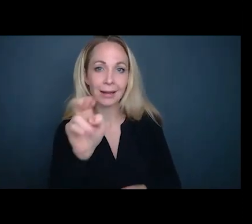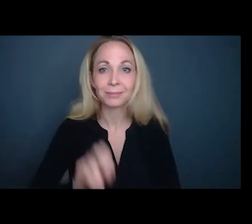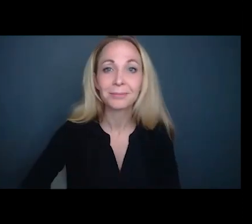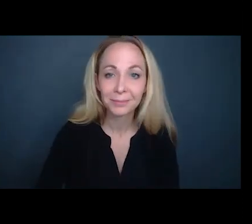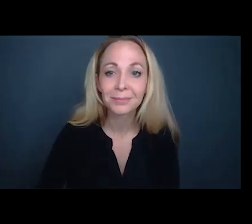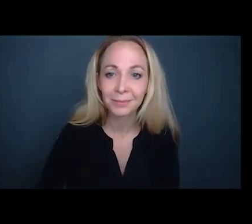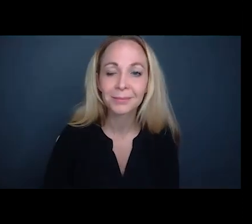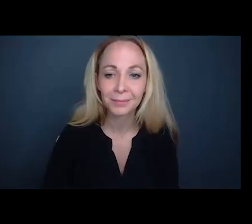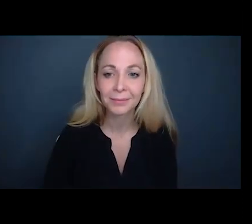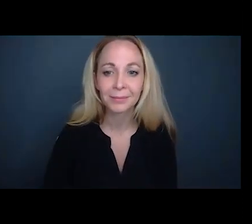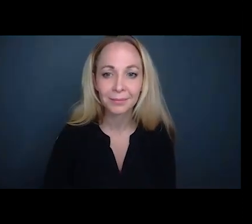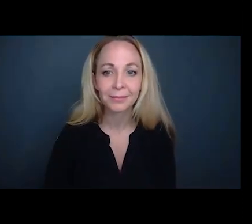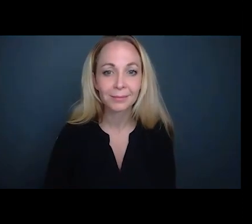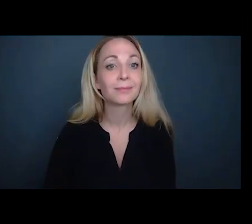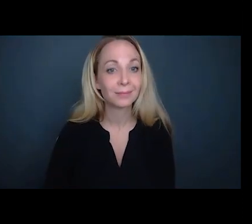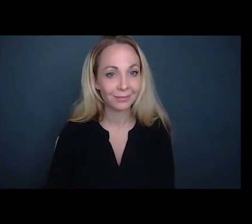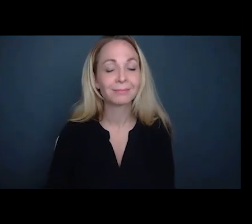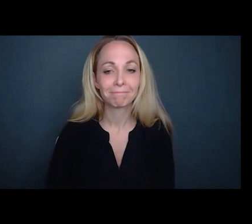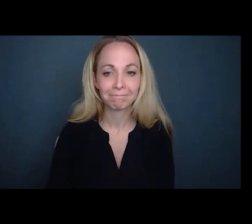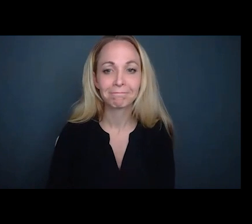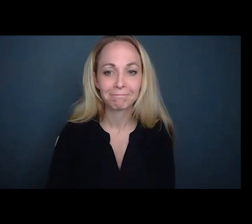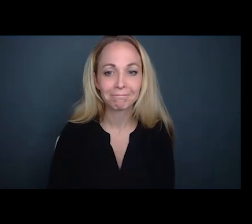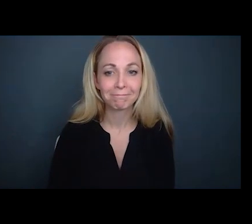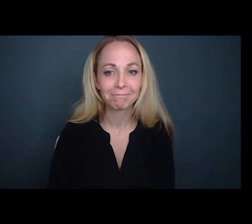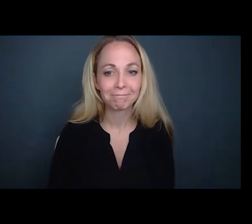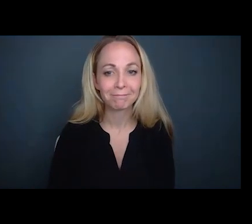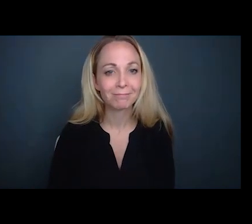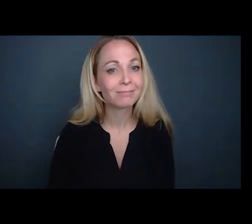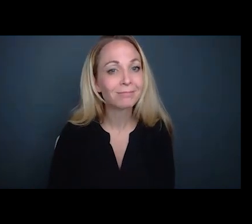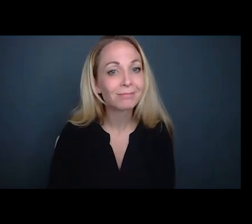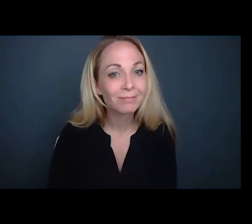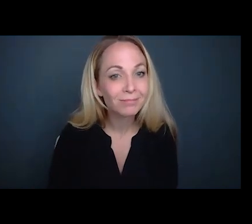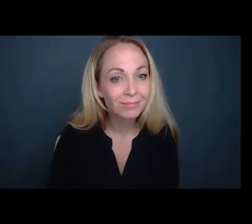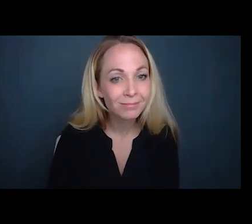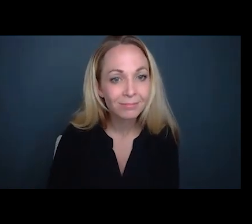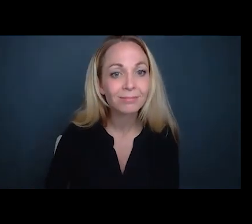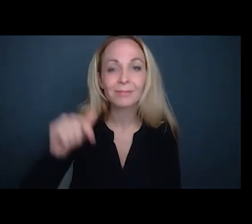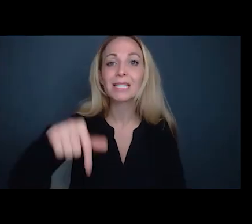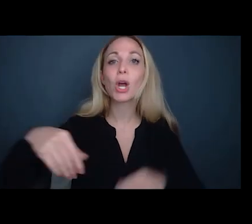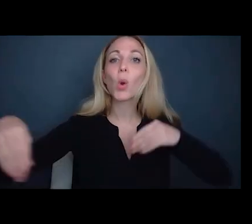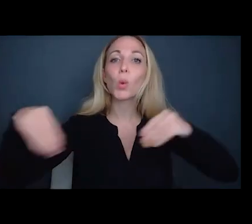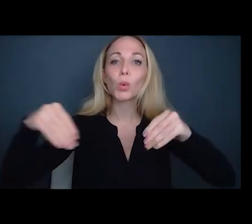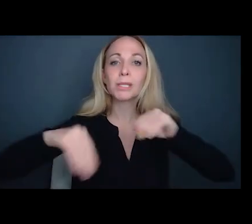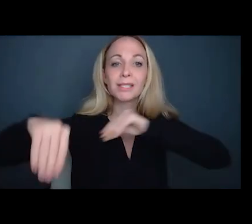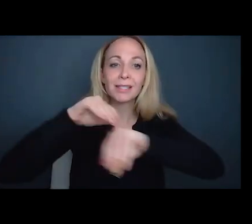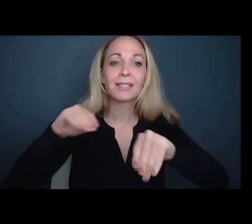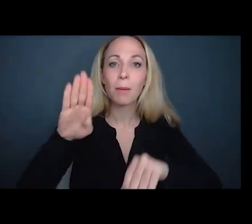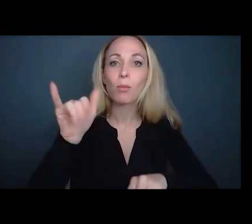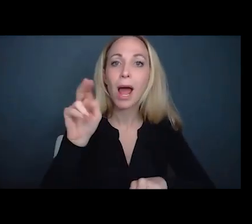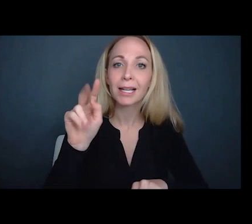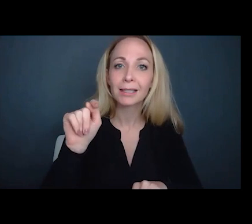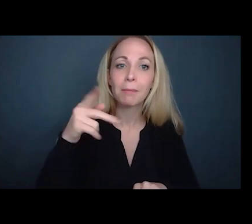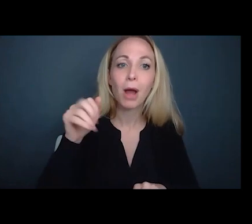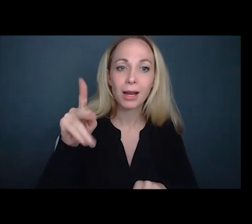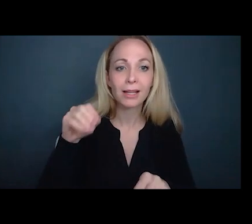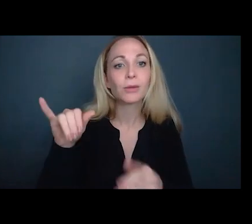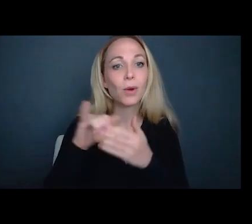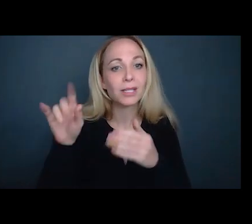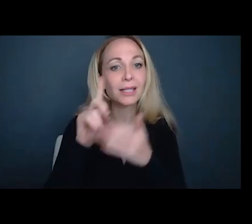These are loose tables and chairs at Bryant Park in New York designed by OLIN.